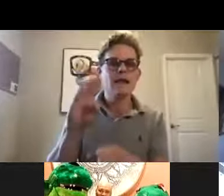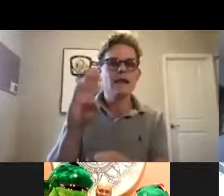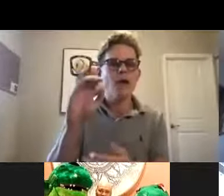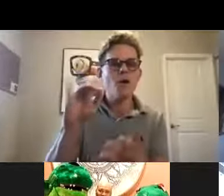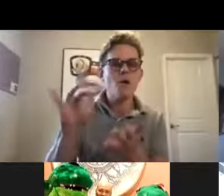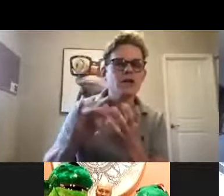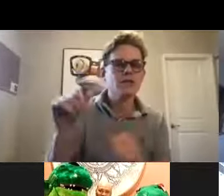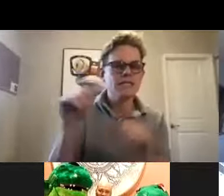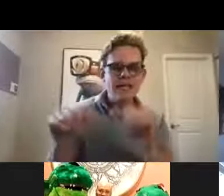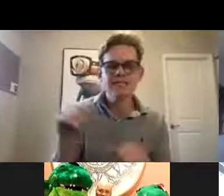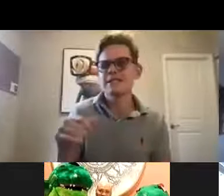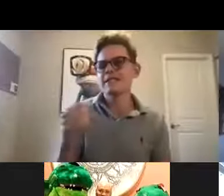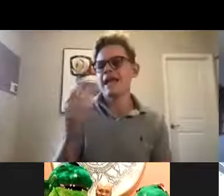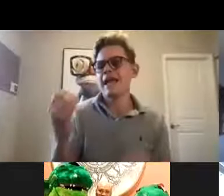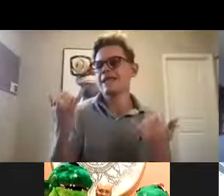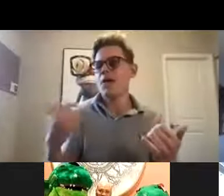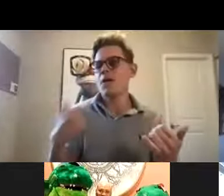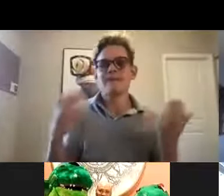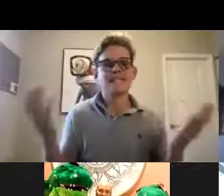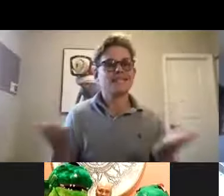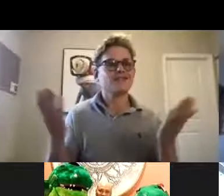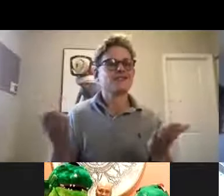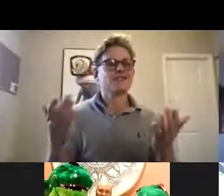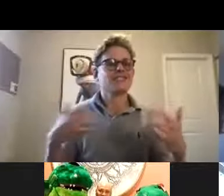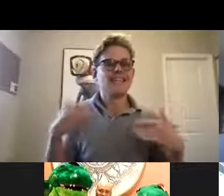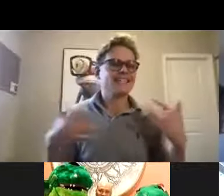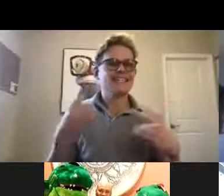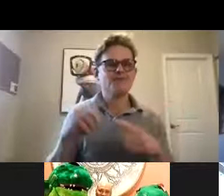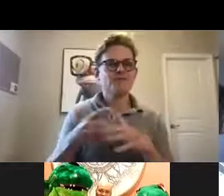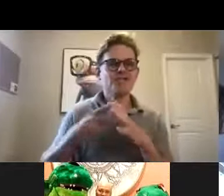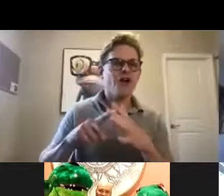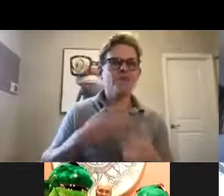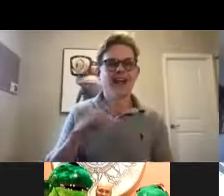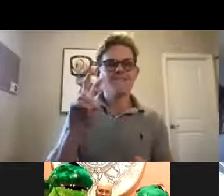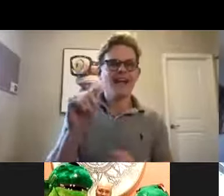and got a degree there in biotech science as well. And so now I'm here, thrilled to